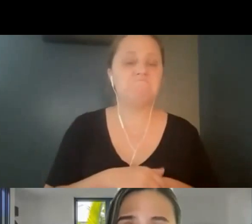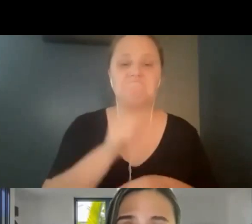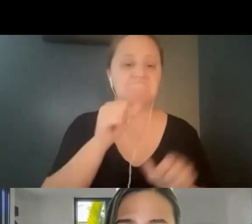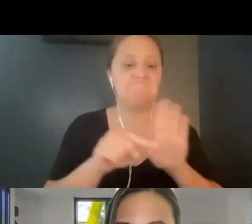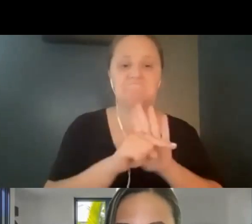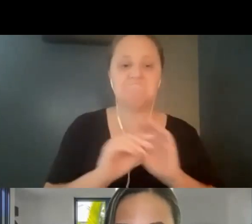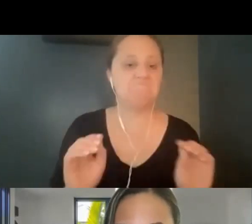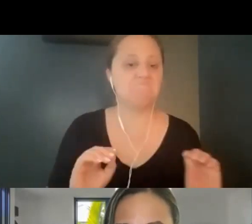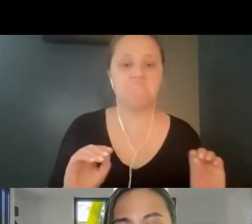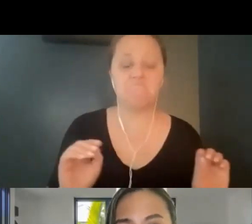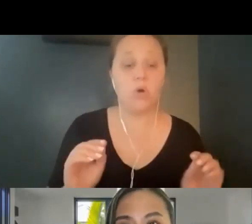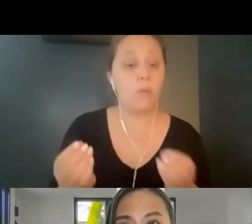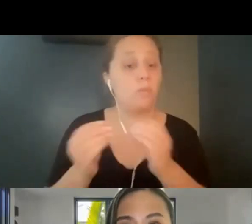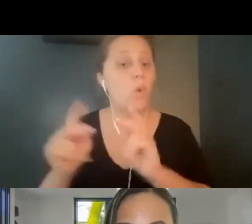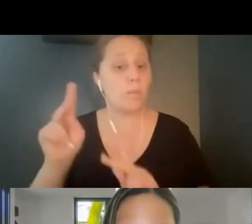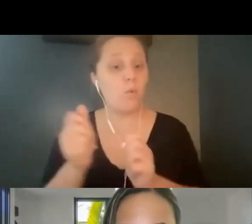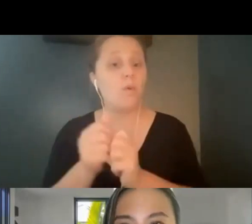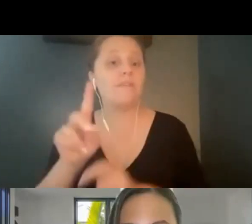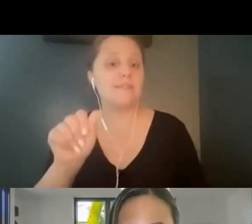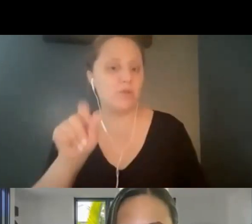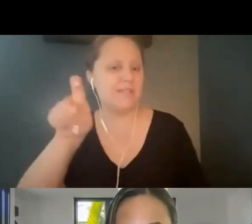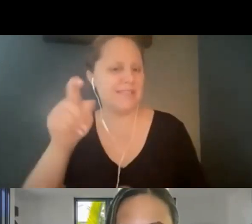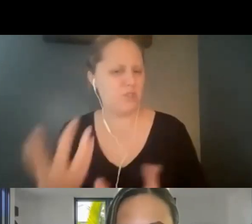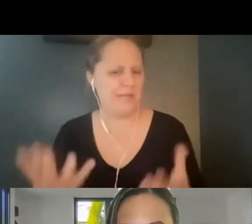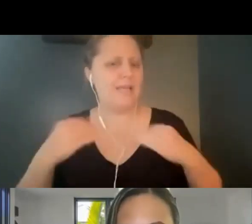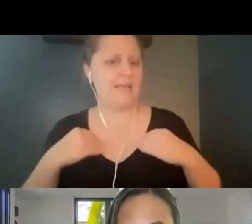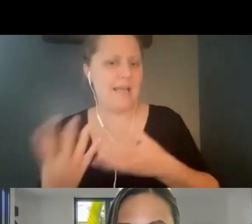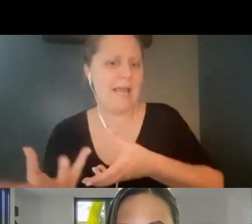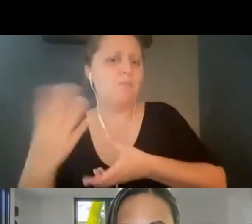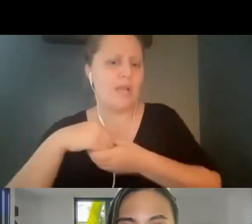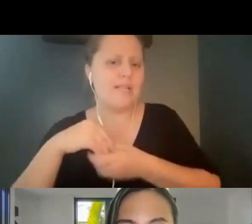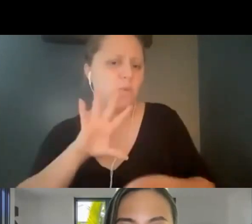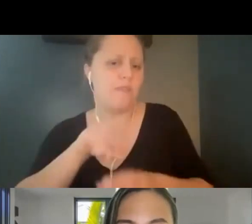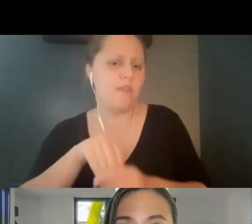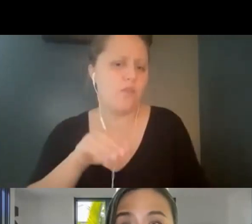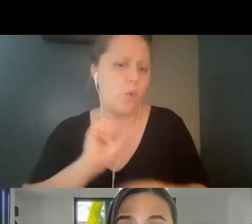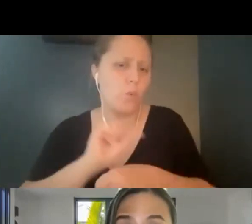people with disabilities need to be embraced in the workforce because we are more loyal.